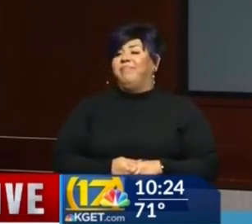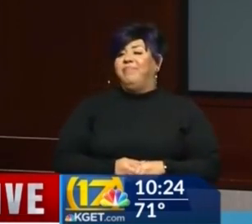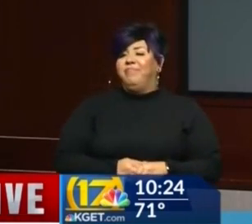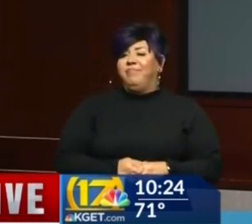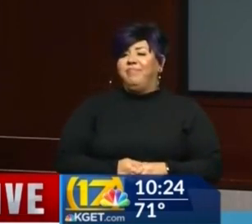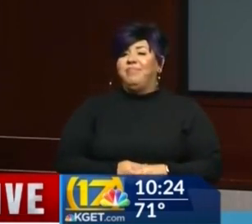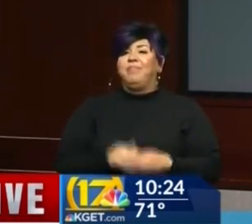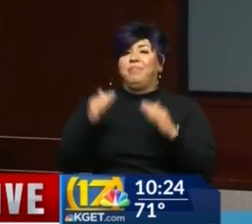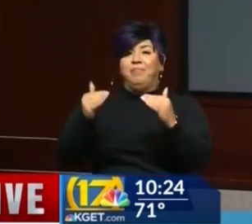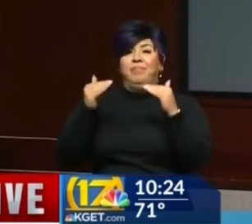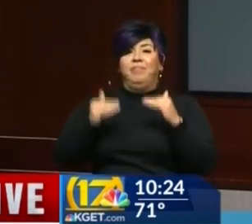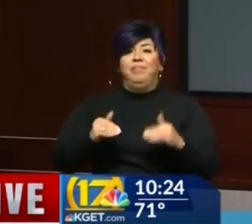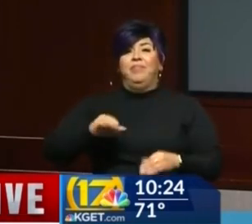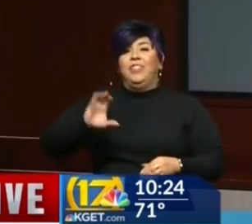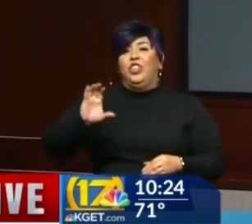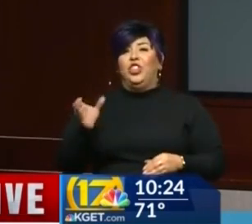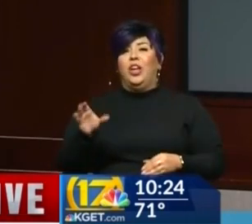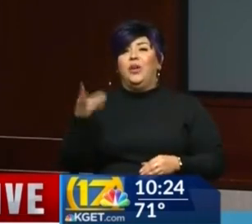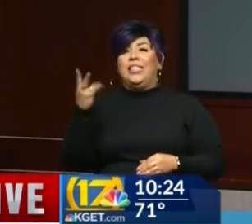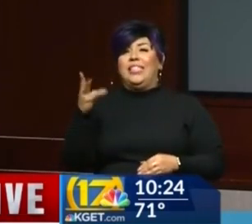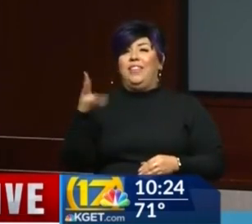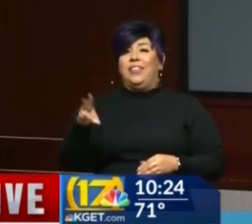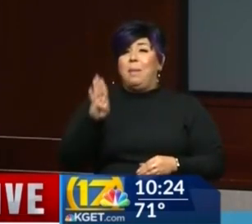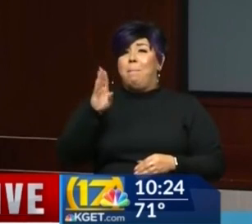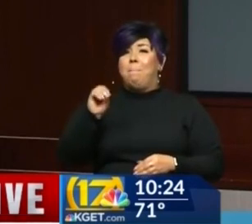WITH HAVE HAD A SIGNIFICANT IMPACT ON THESE NUMBERS. GREAT.